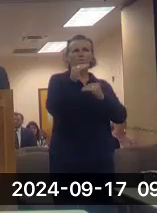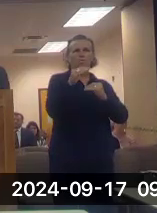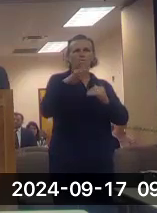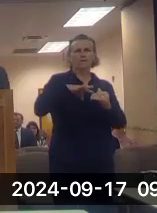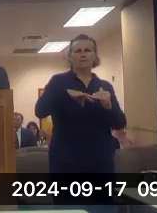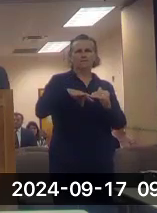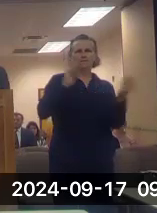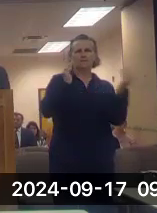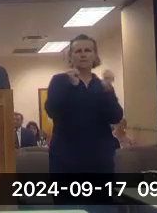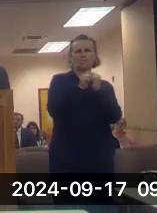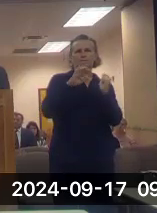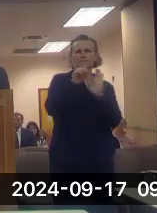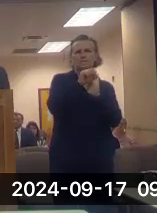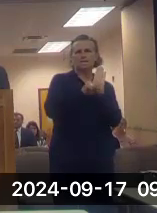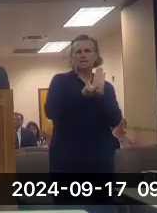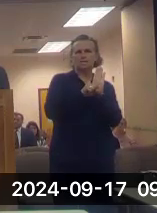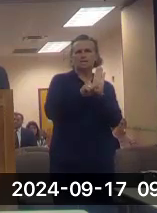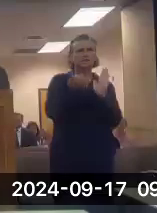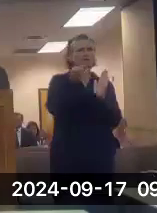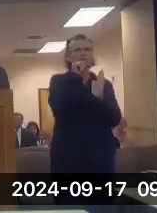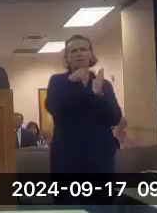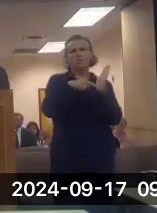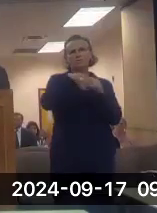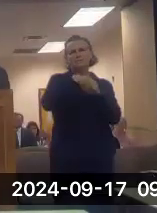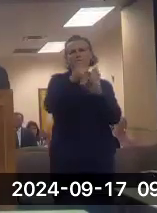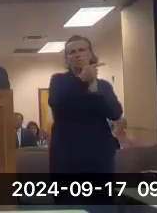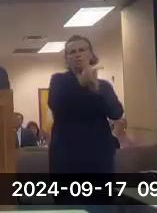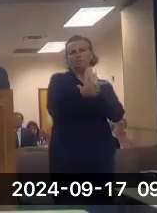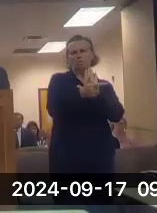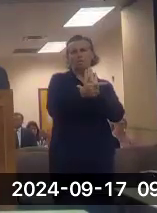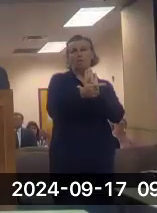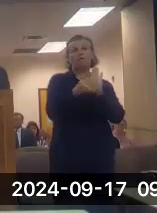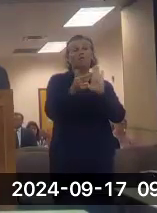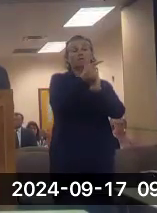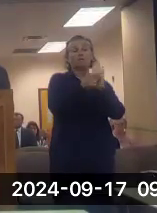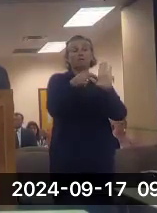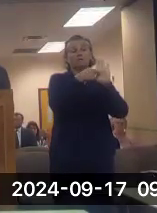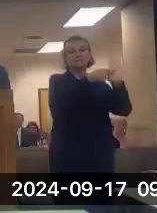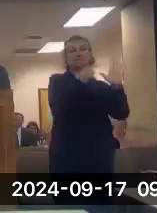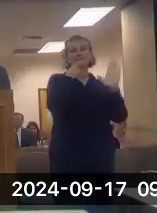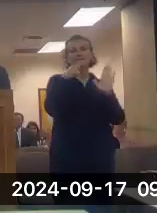Reginald Parson: than, the State plan. Reginald Parson: That is not what's in the statute. Reginald Parson: What's in the statute is substantially equivalent